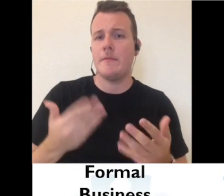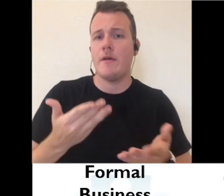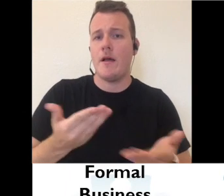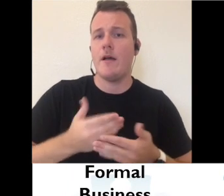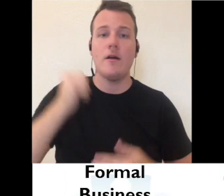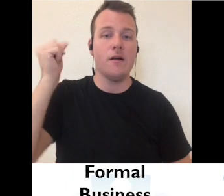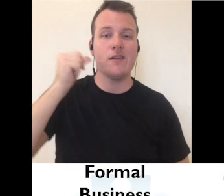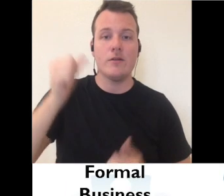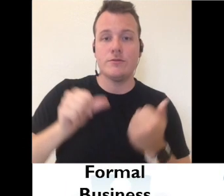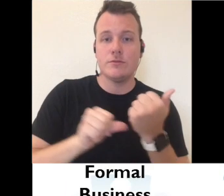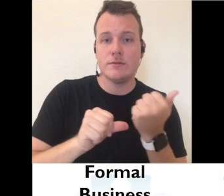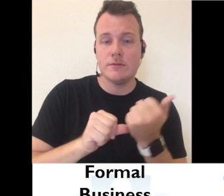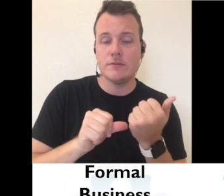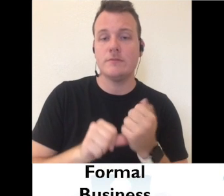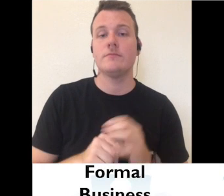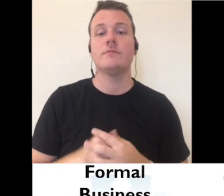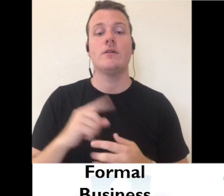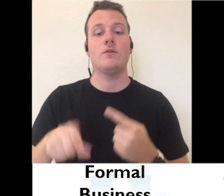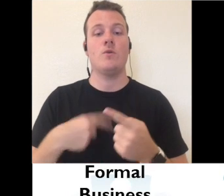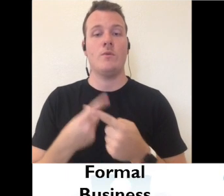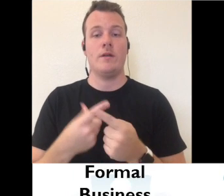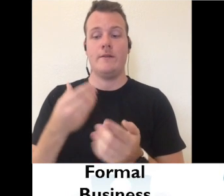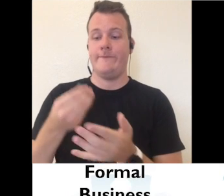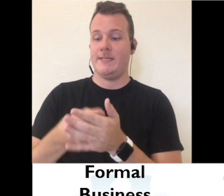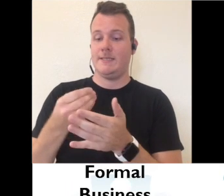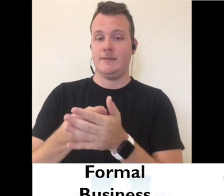reach a specific level, when I have so much money in the bank, then I'm going to